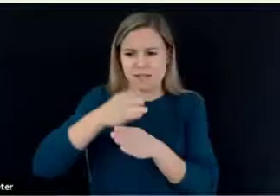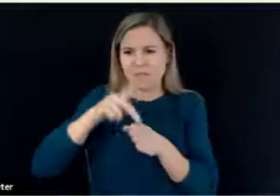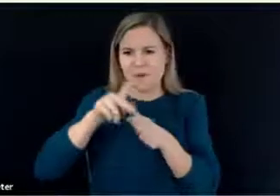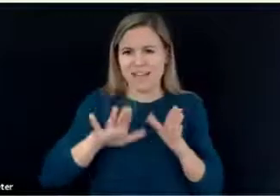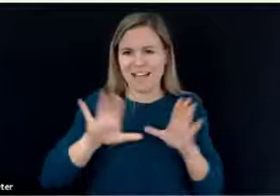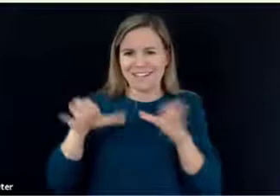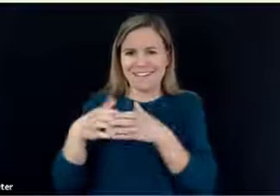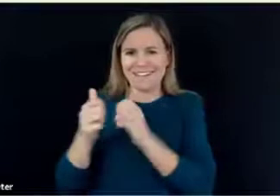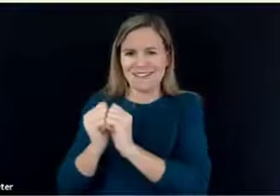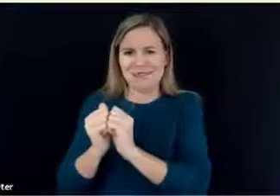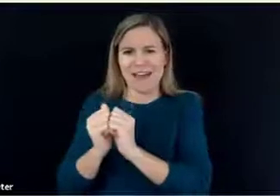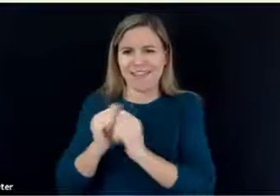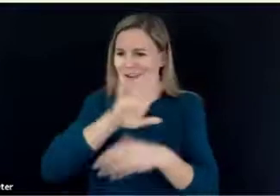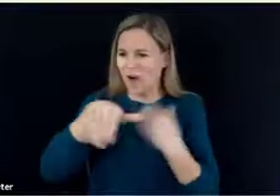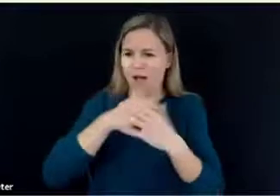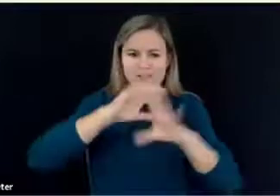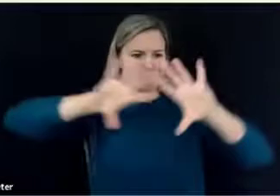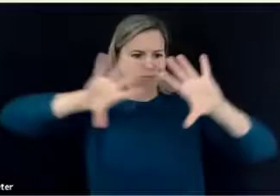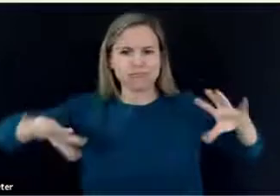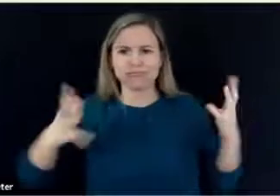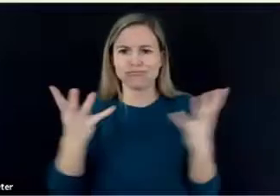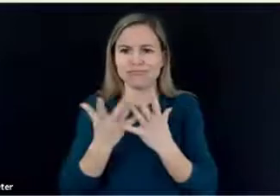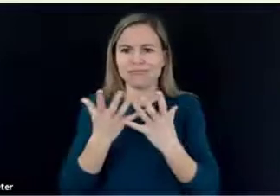and how many different ways our lives are affected.